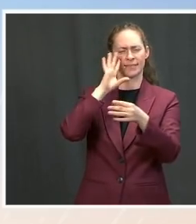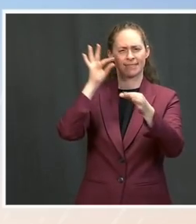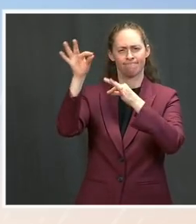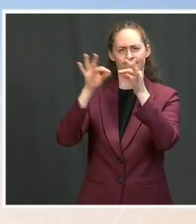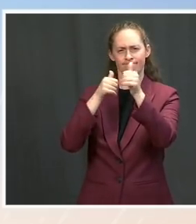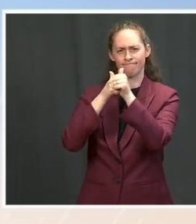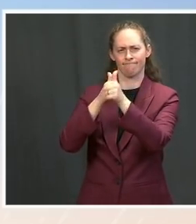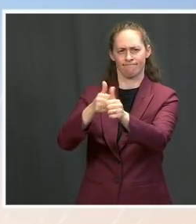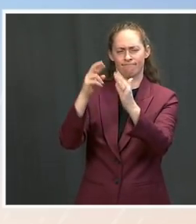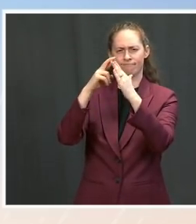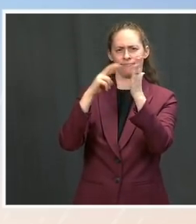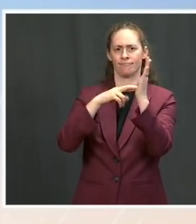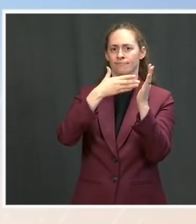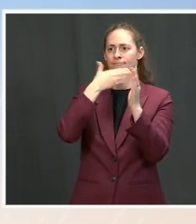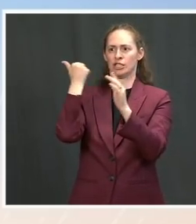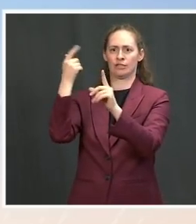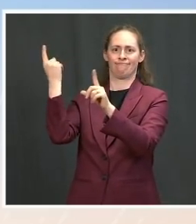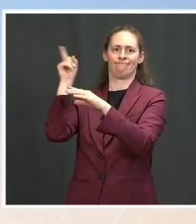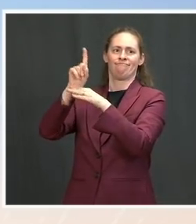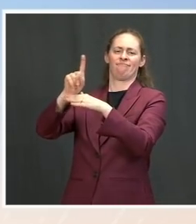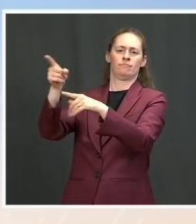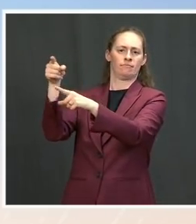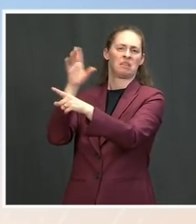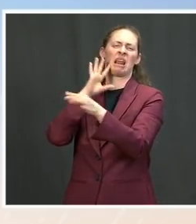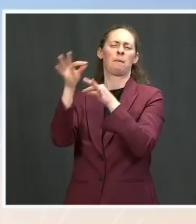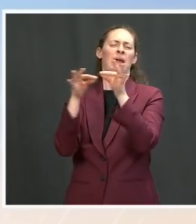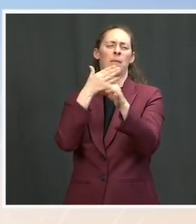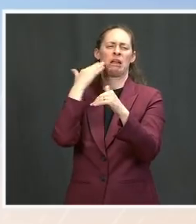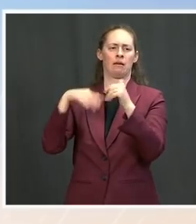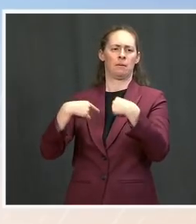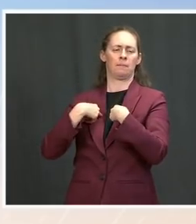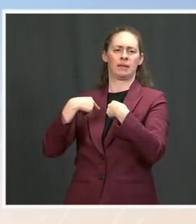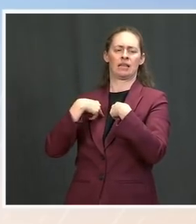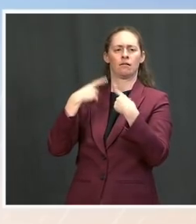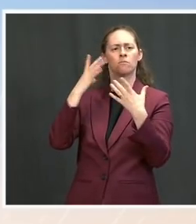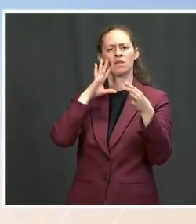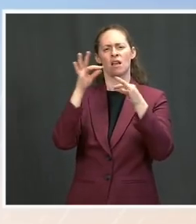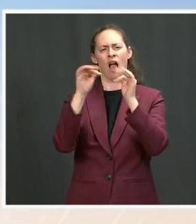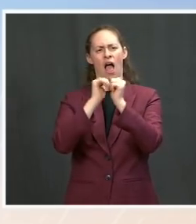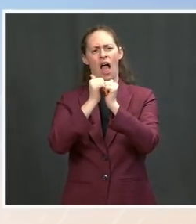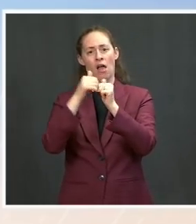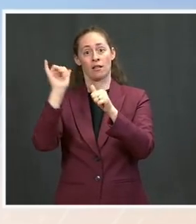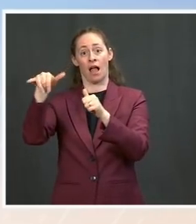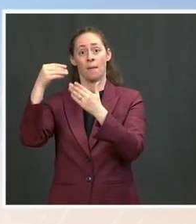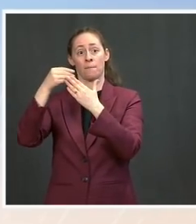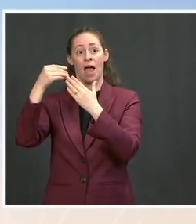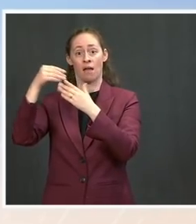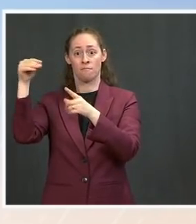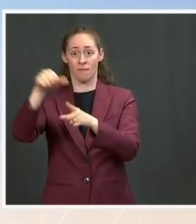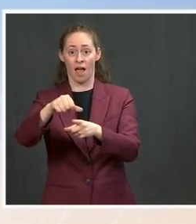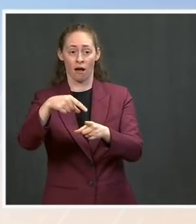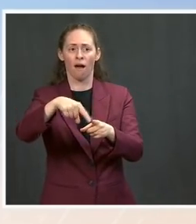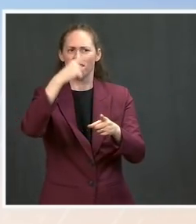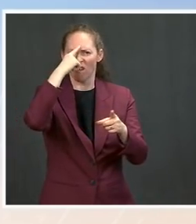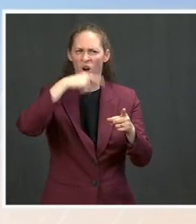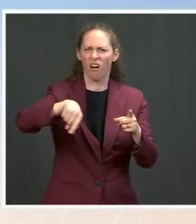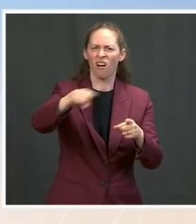But, again, this is a proposal about how to pay for historic investments in childcare and education. If people have alternative proposals